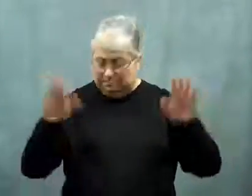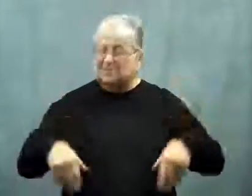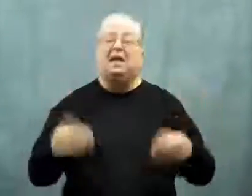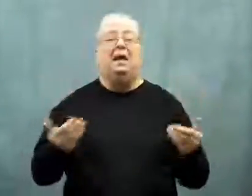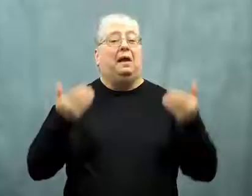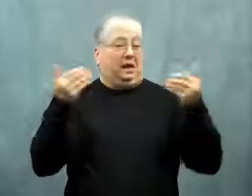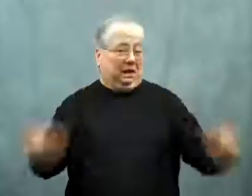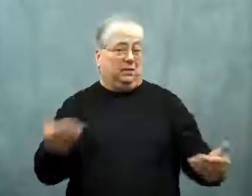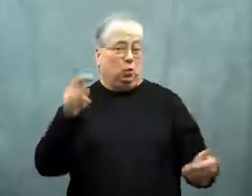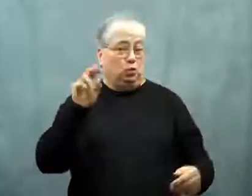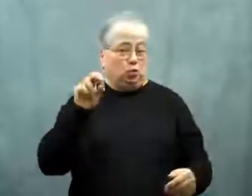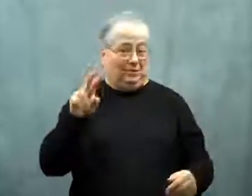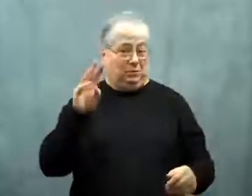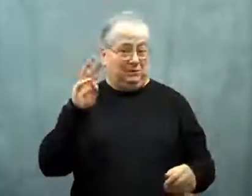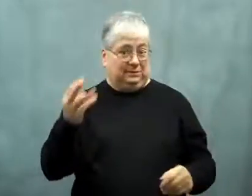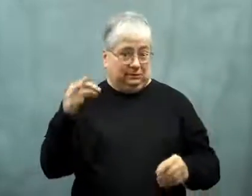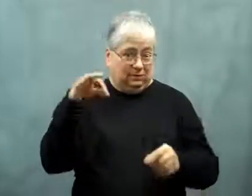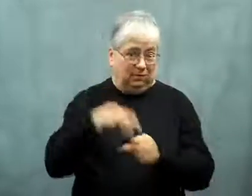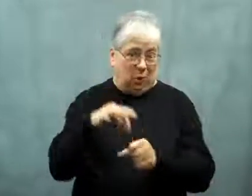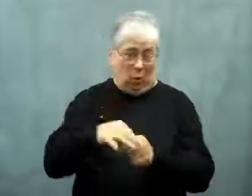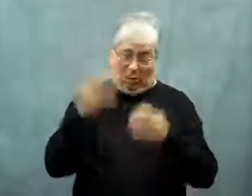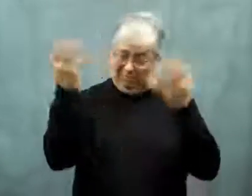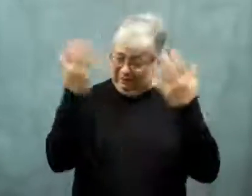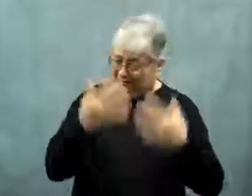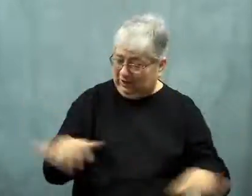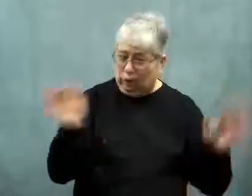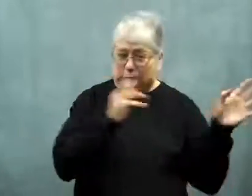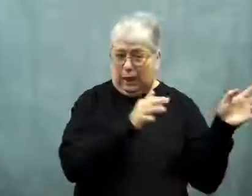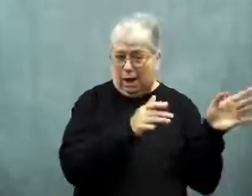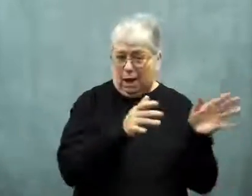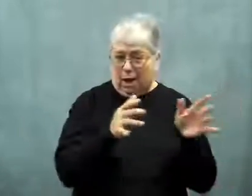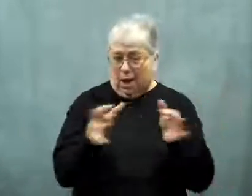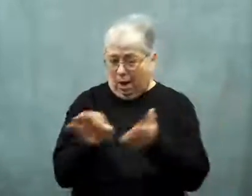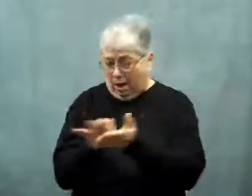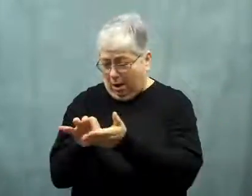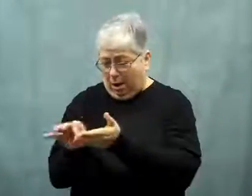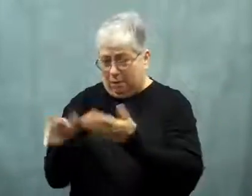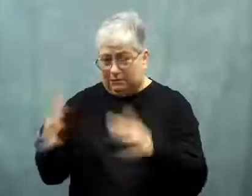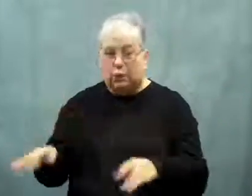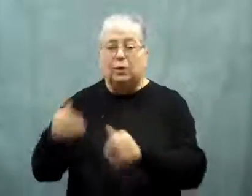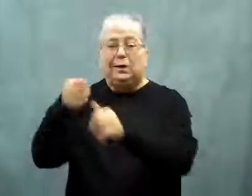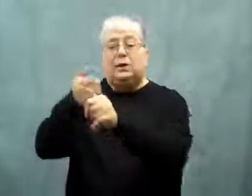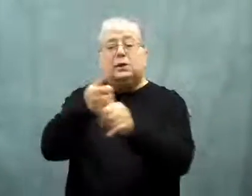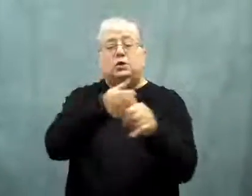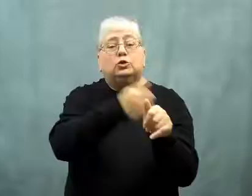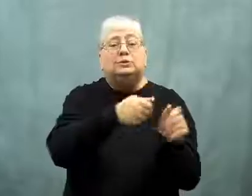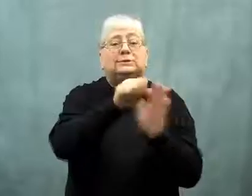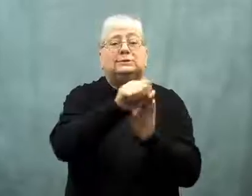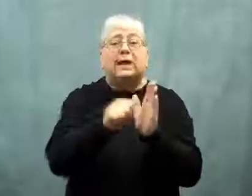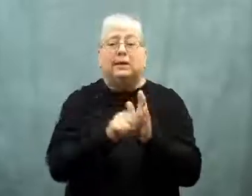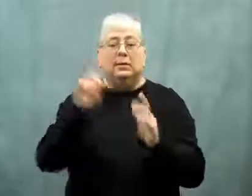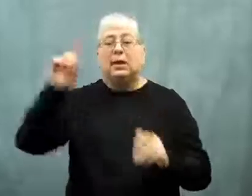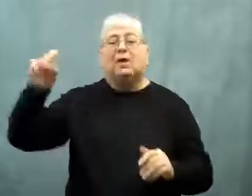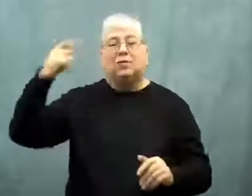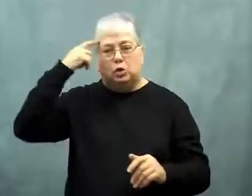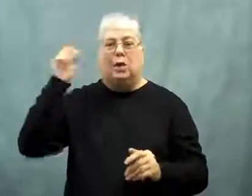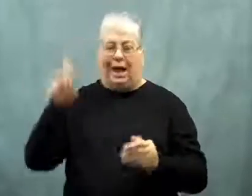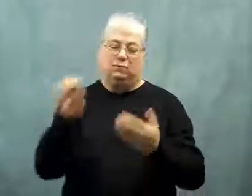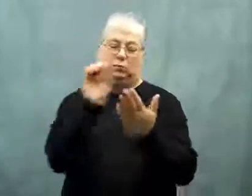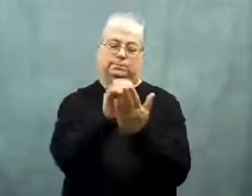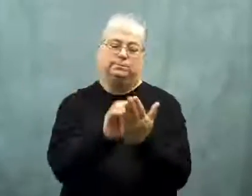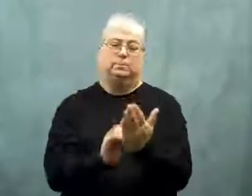then there's the voting on November 6, when all the votes are tallied.